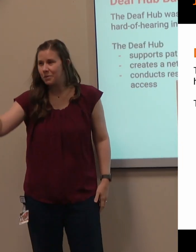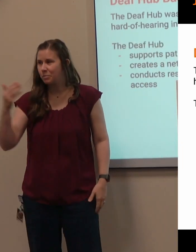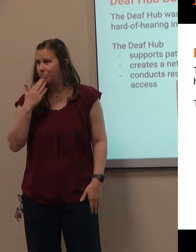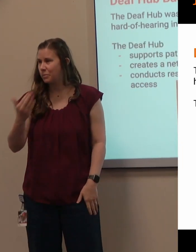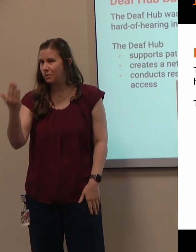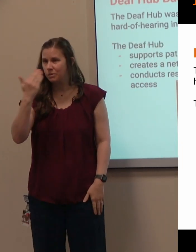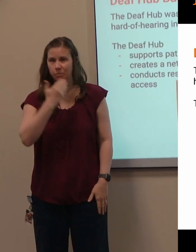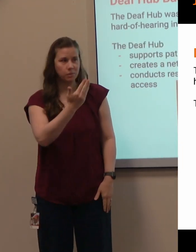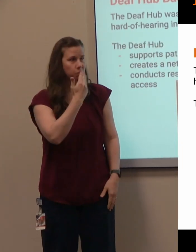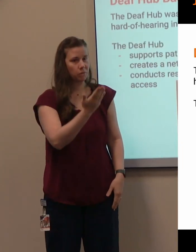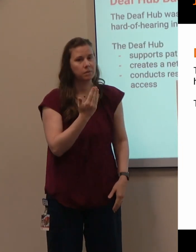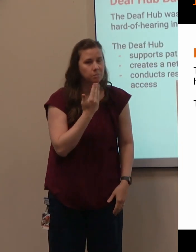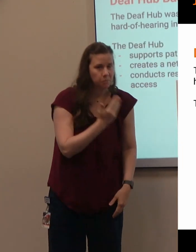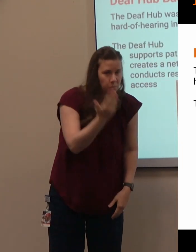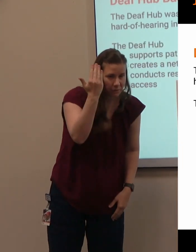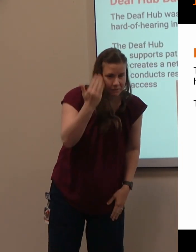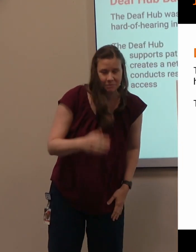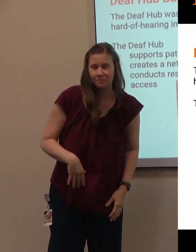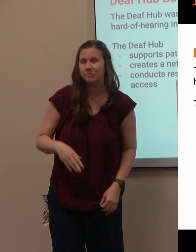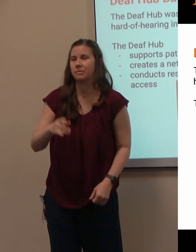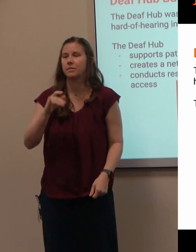Hello, good morning everyone. Good morning on Zoom.